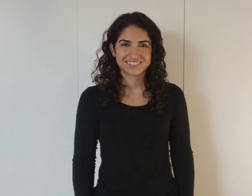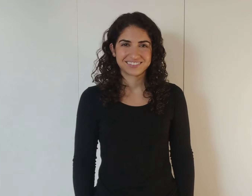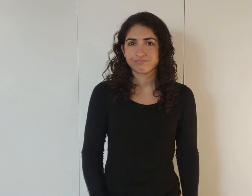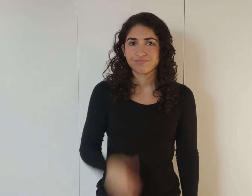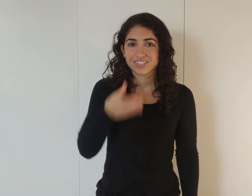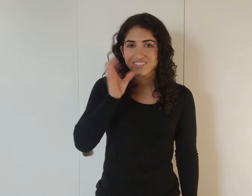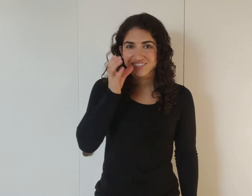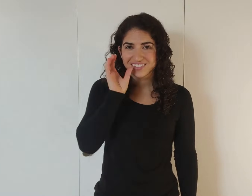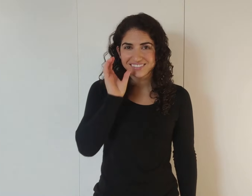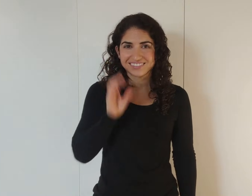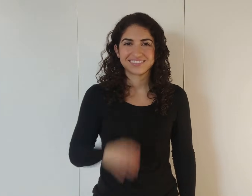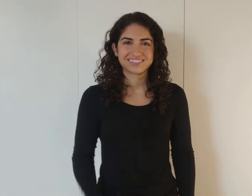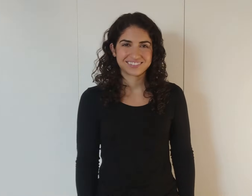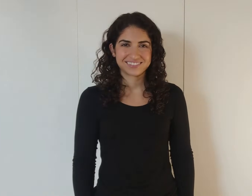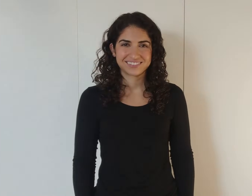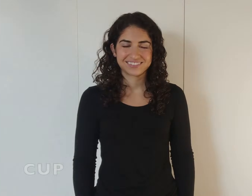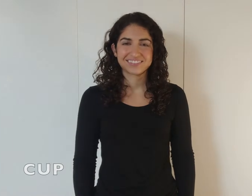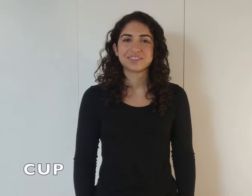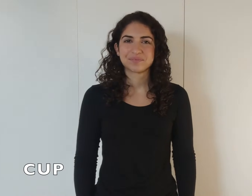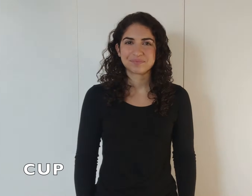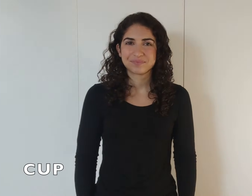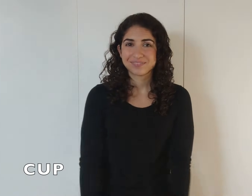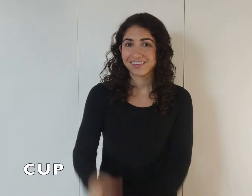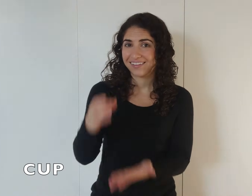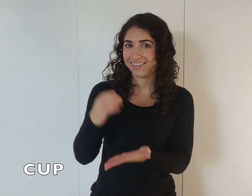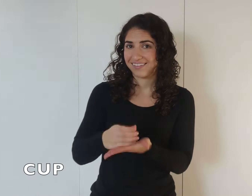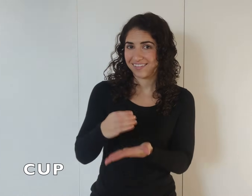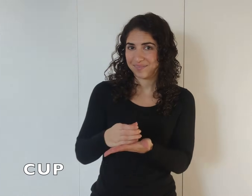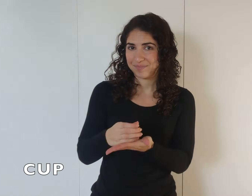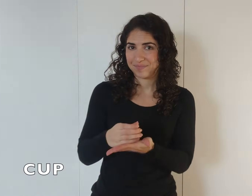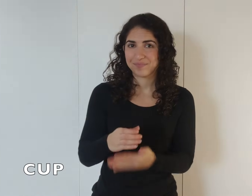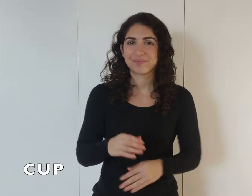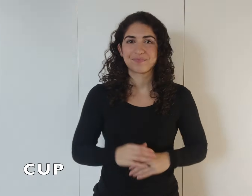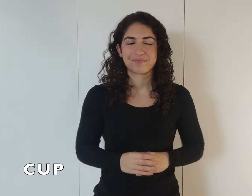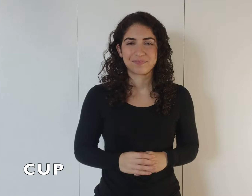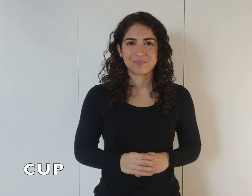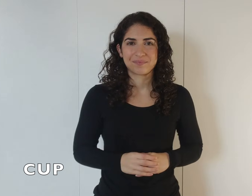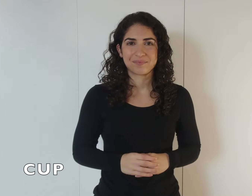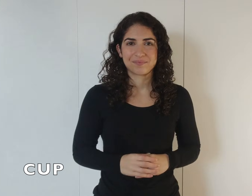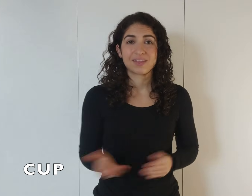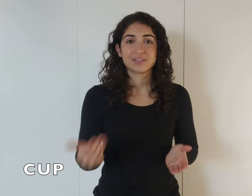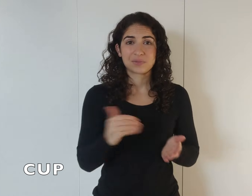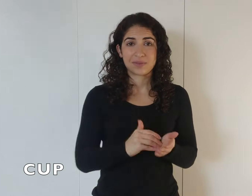DRINK CUP